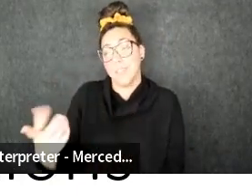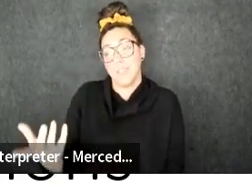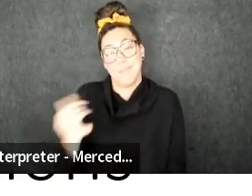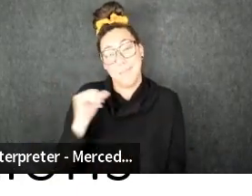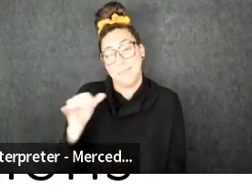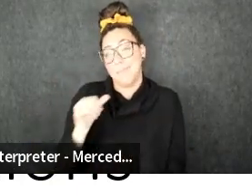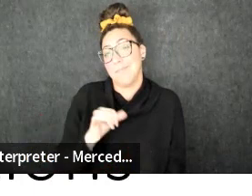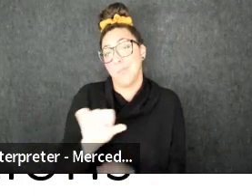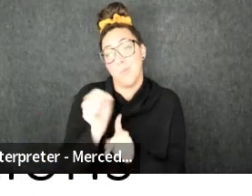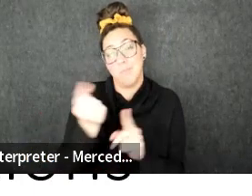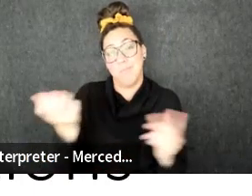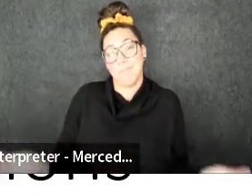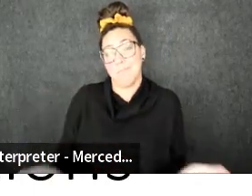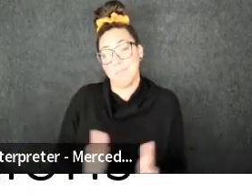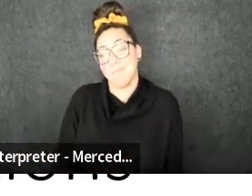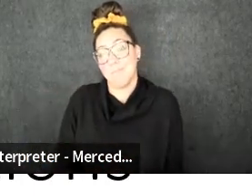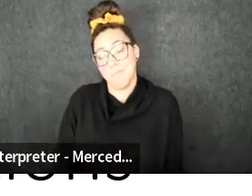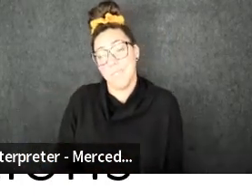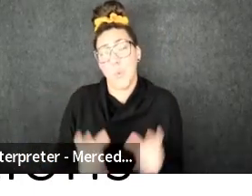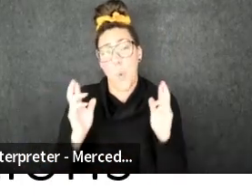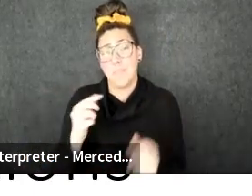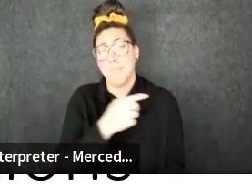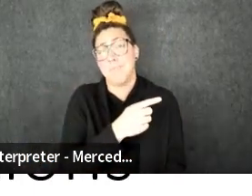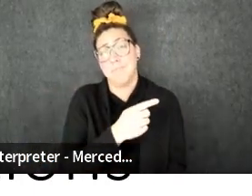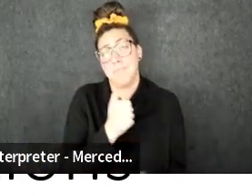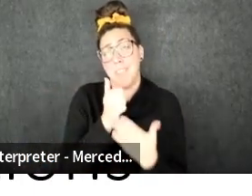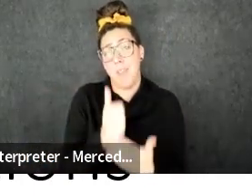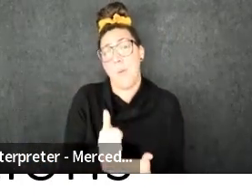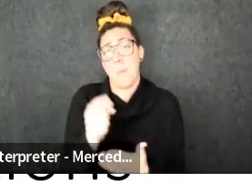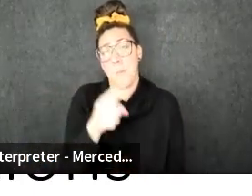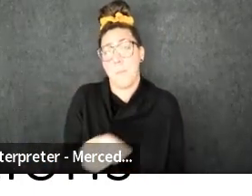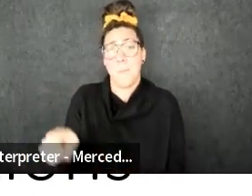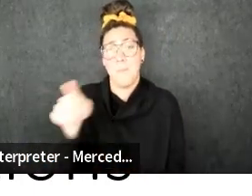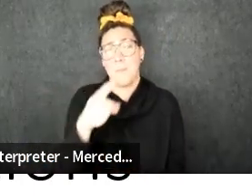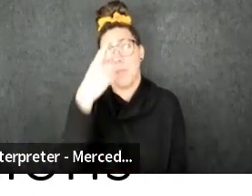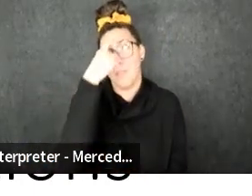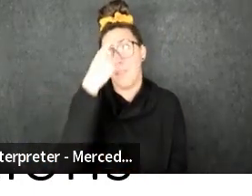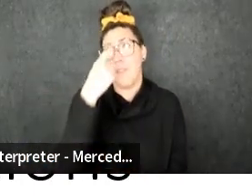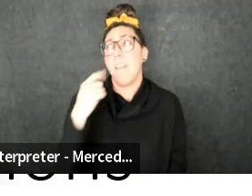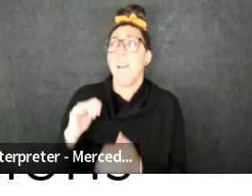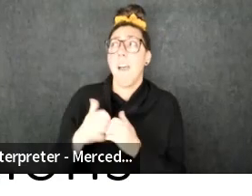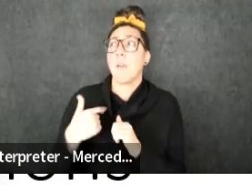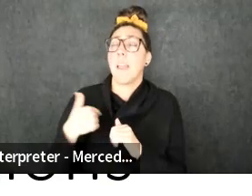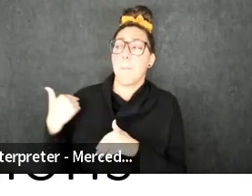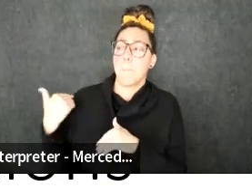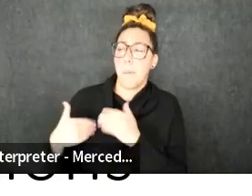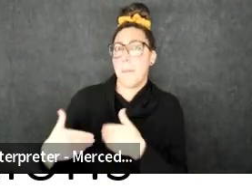yeah, hopefully it's it's been helpful to sort of think about how you can move forward into the semester and how we can address